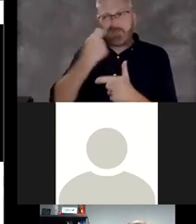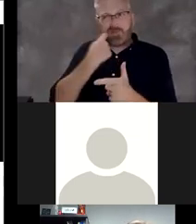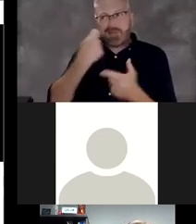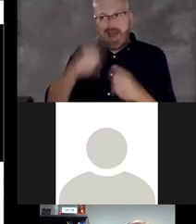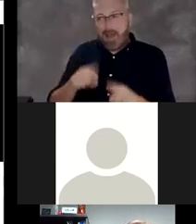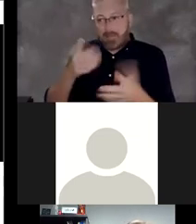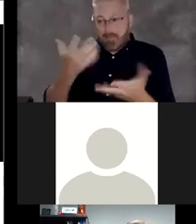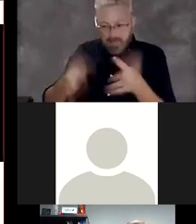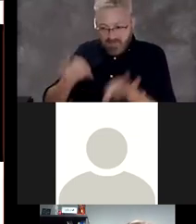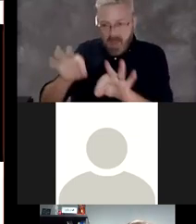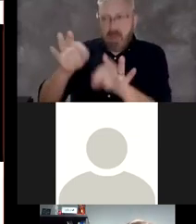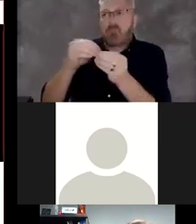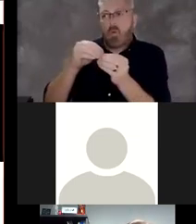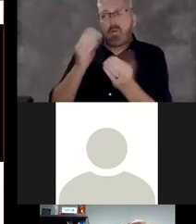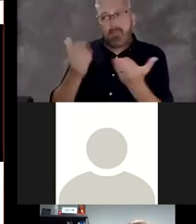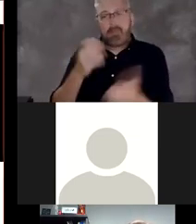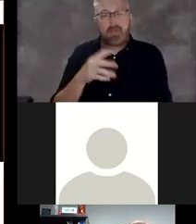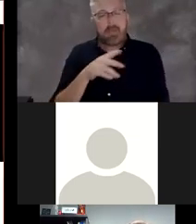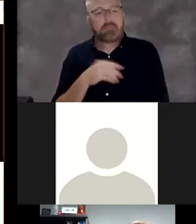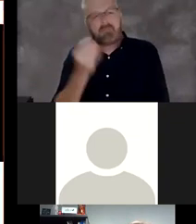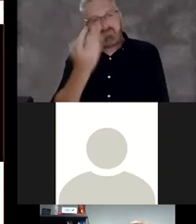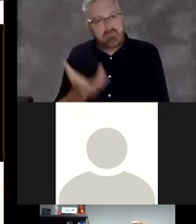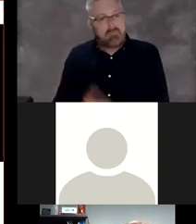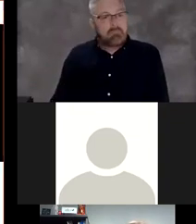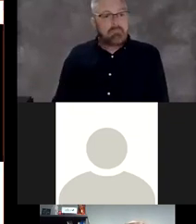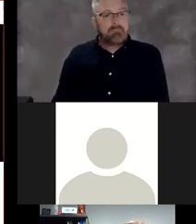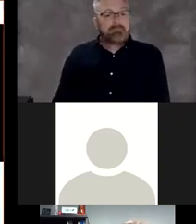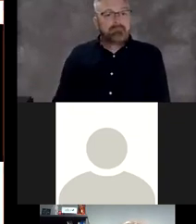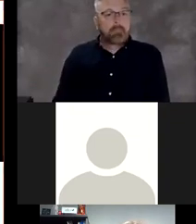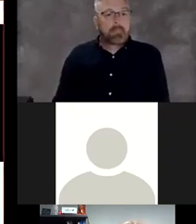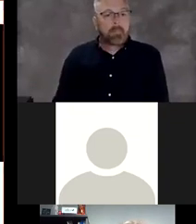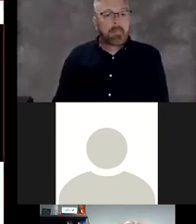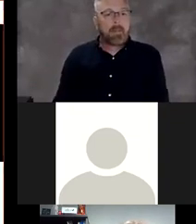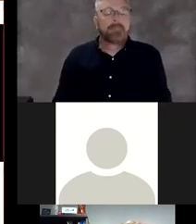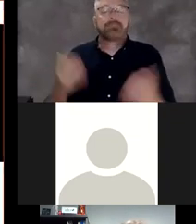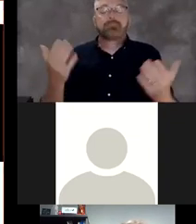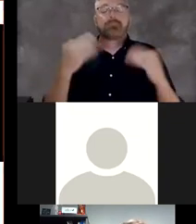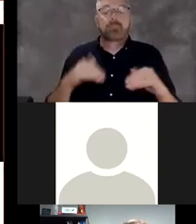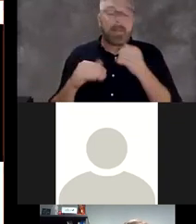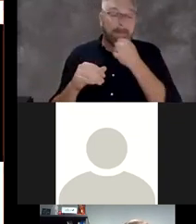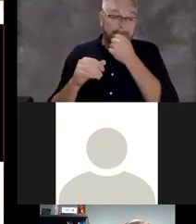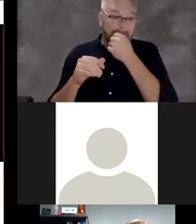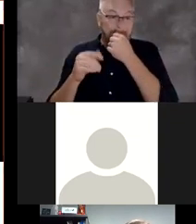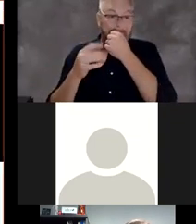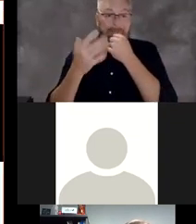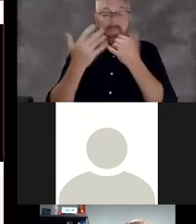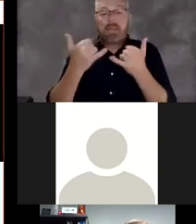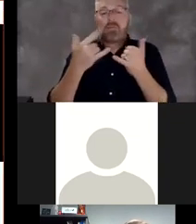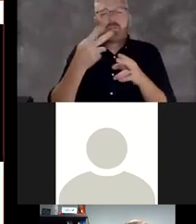Sonci: SO WE WANTED DO GIVE YOU ALL A QUICK NOTE ON STATUTES